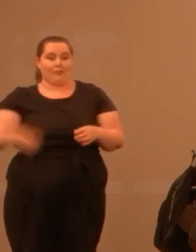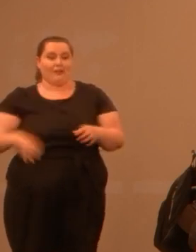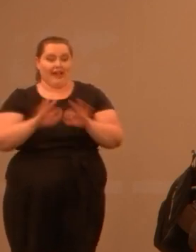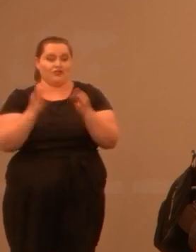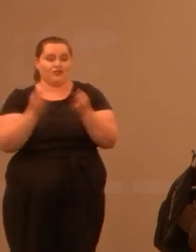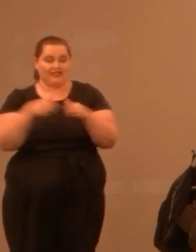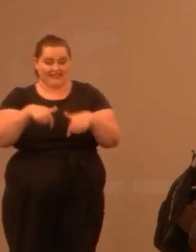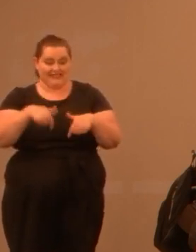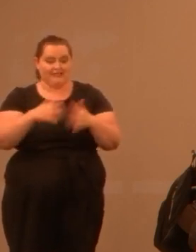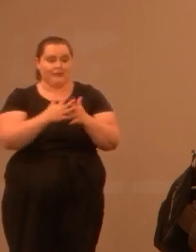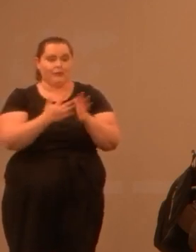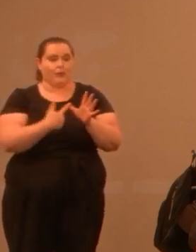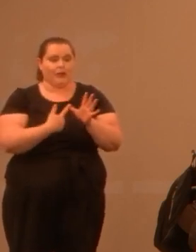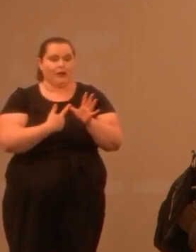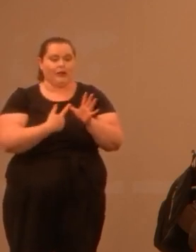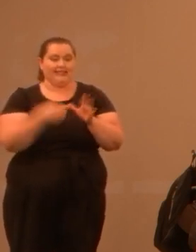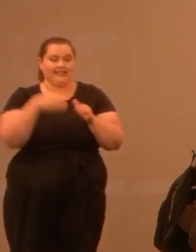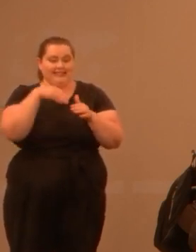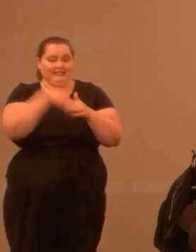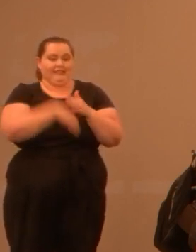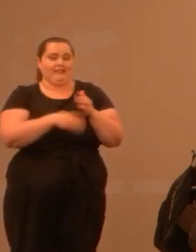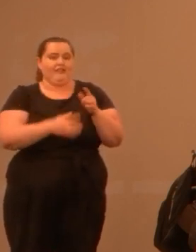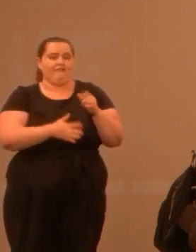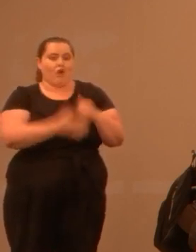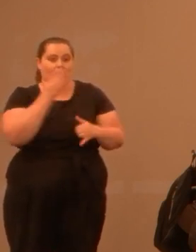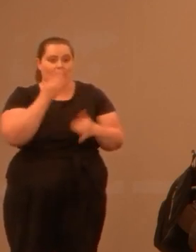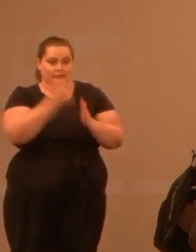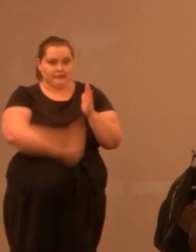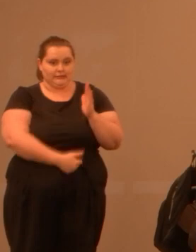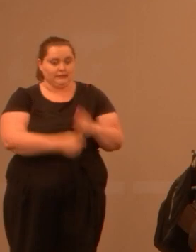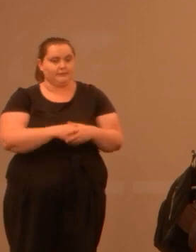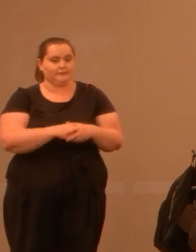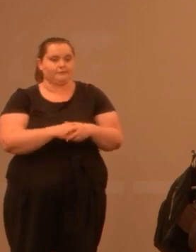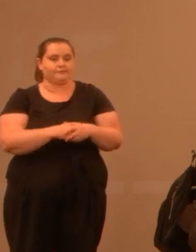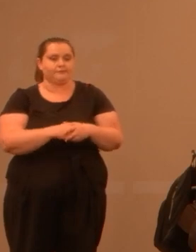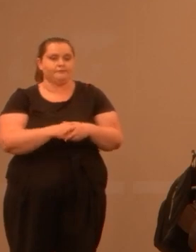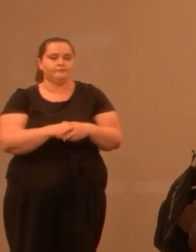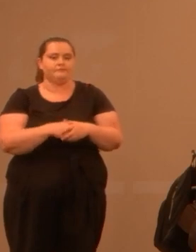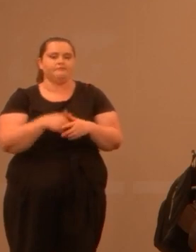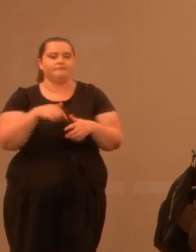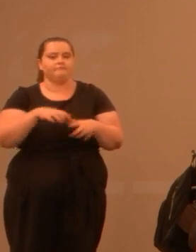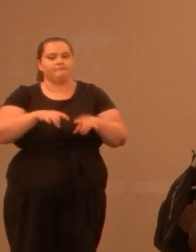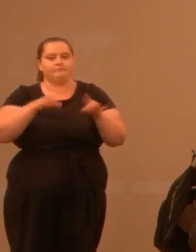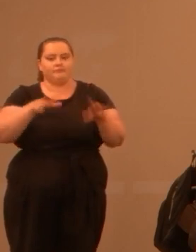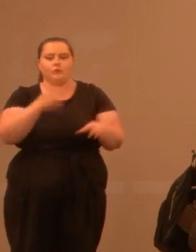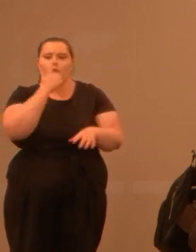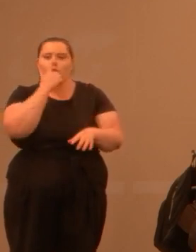in WA among the finalists. Our country is extremely lucky to have innovative